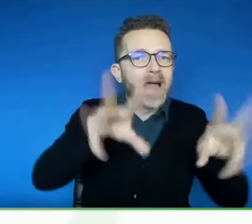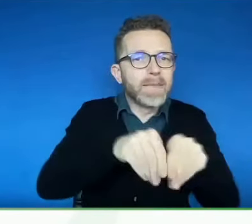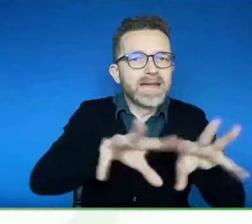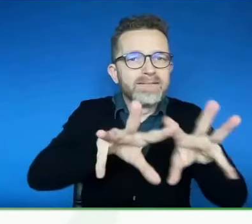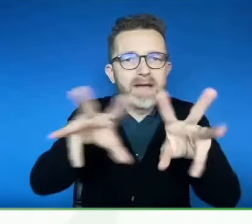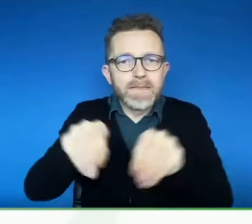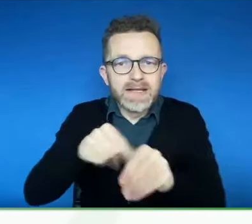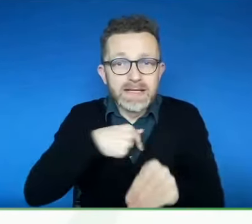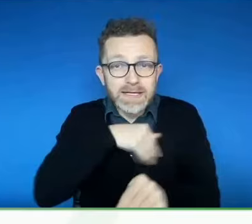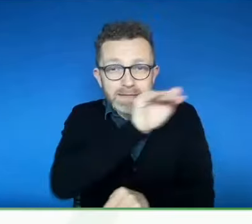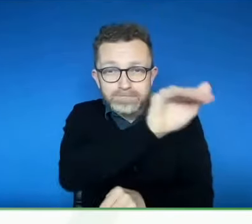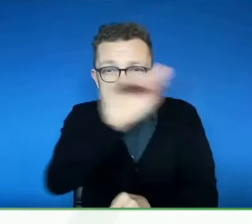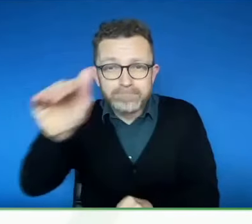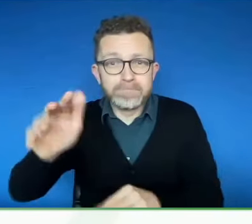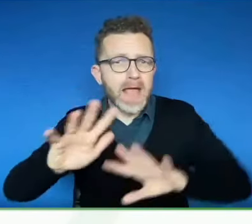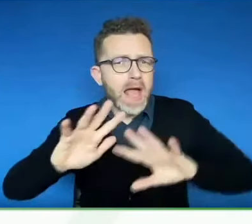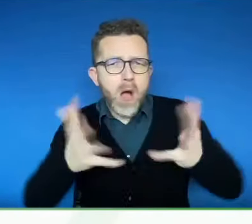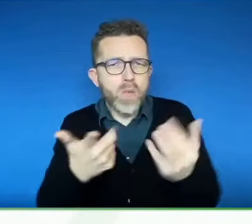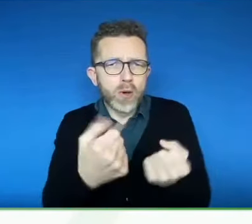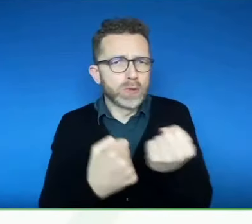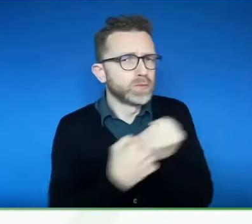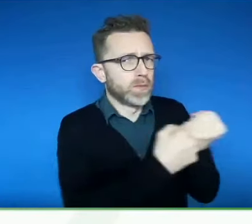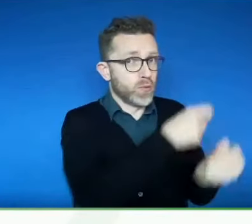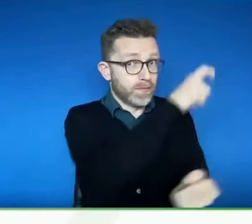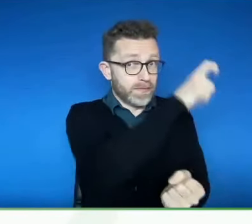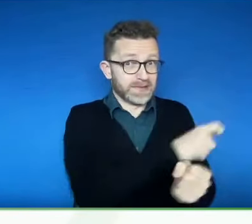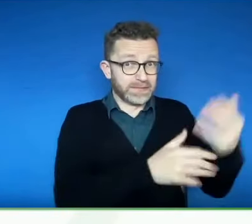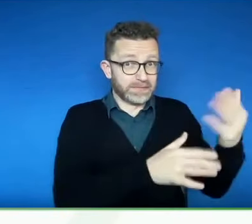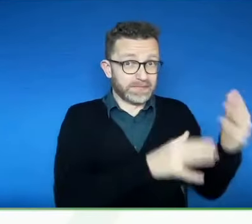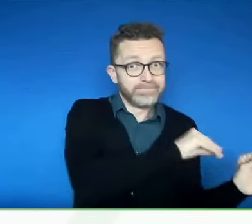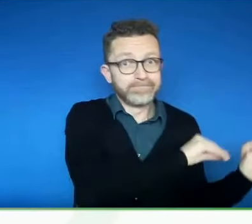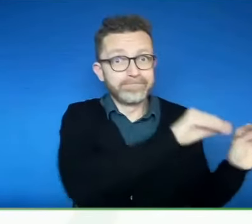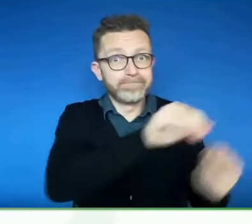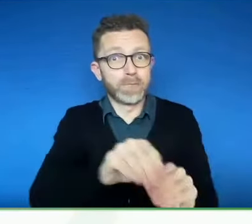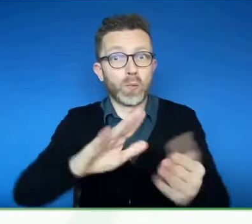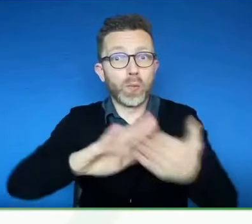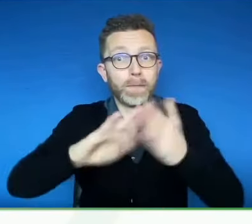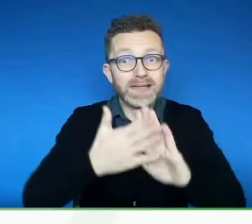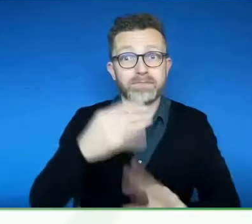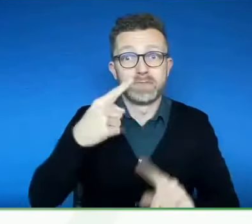person is resilient enough to live within the community, then we advocate.